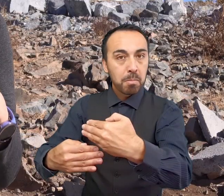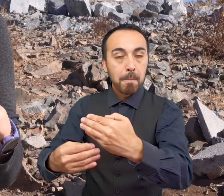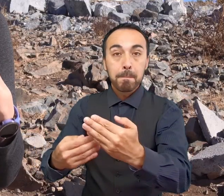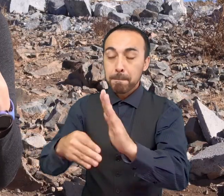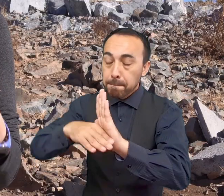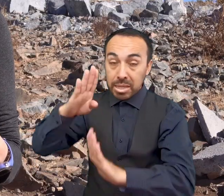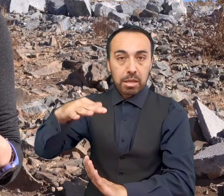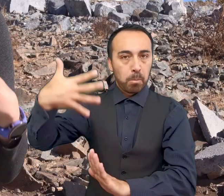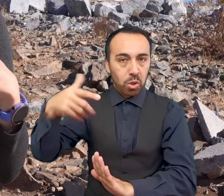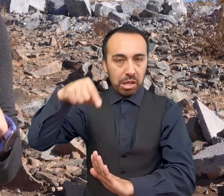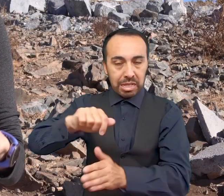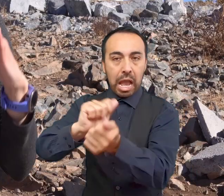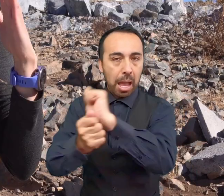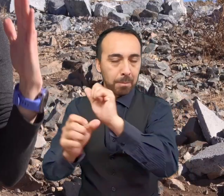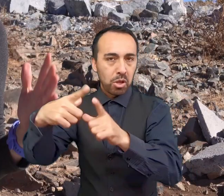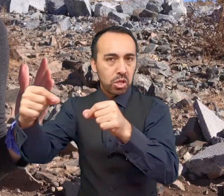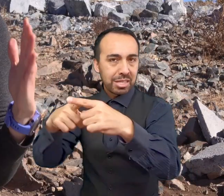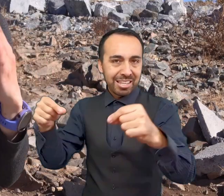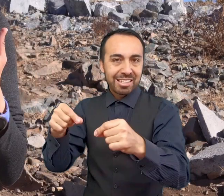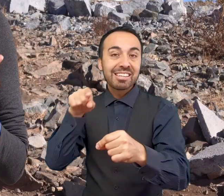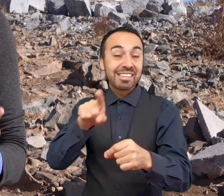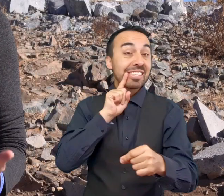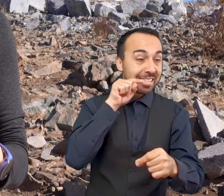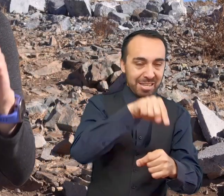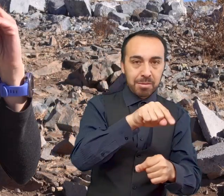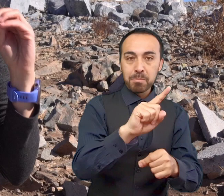The fundamental process in the evolution of a star is the competition between gravity,